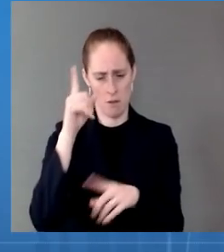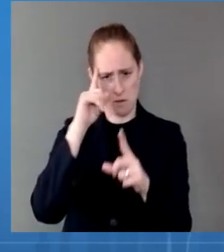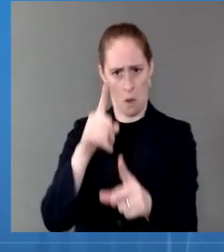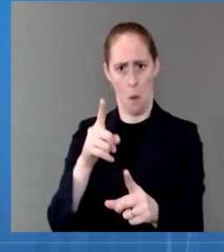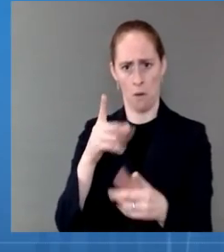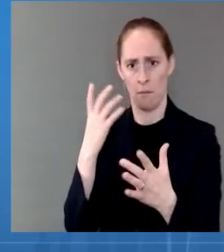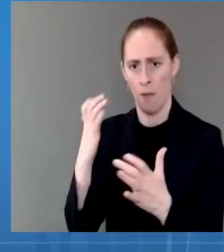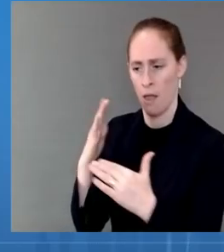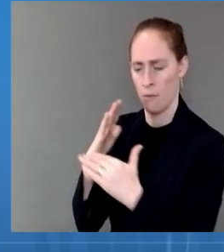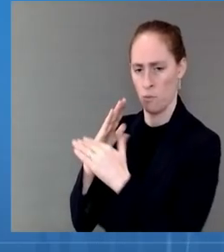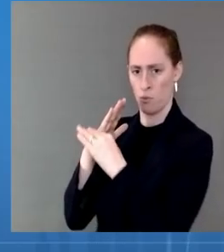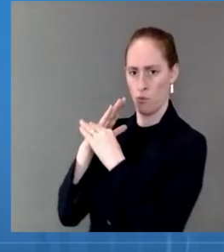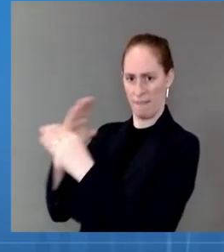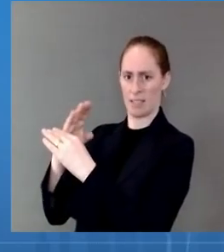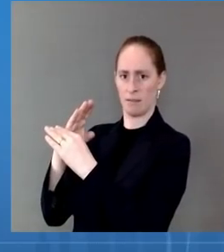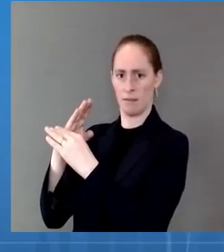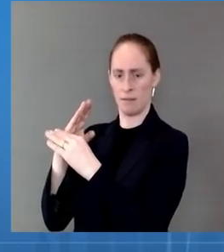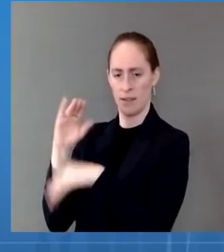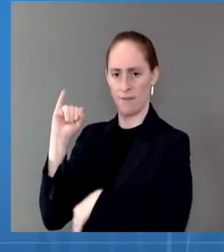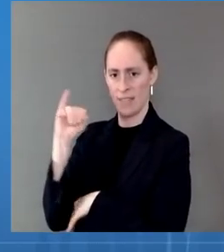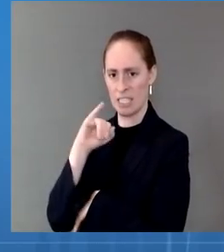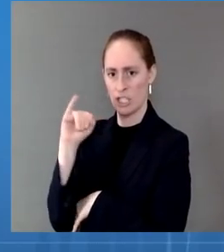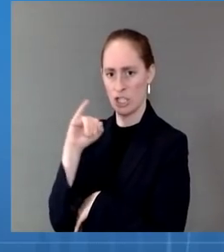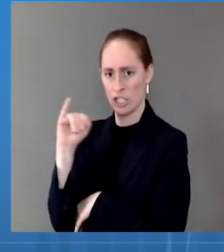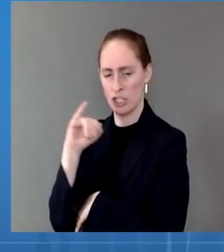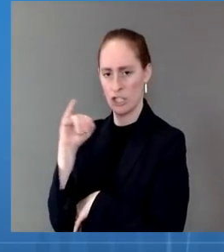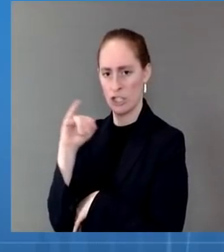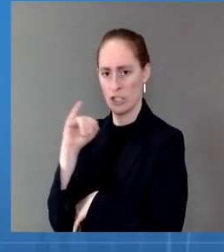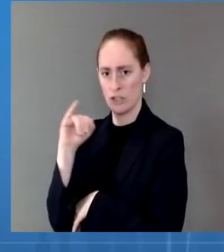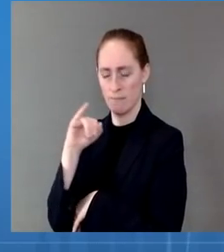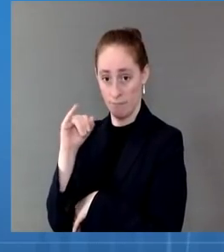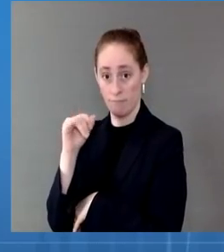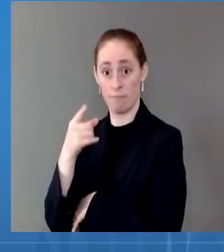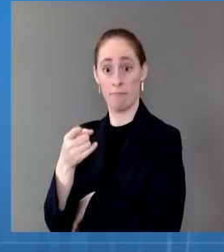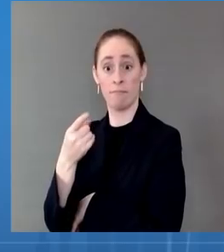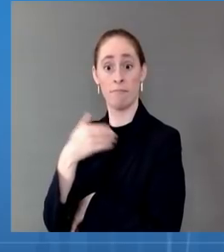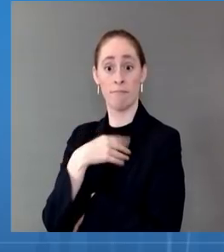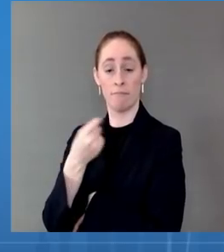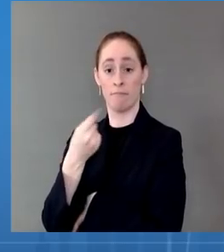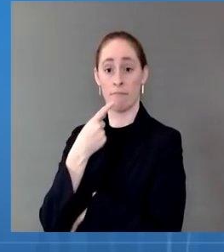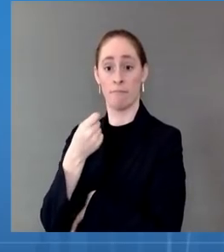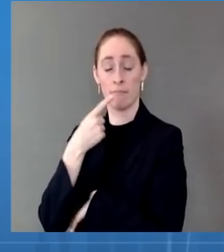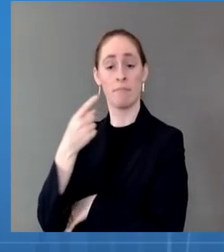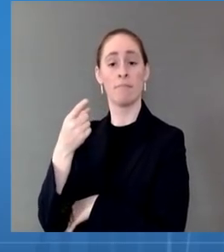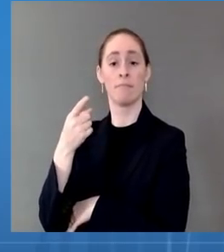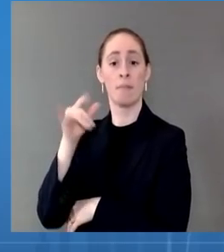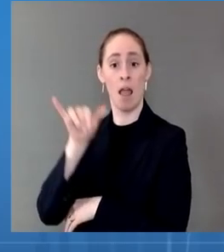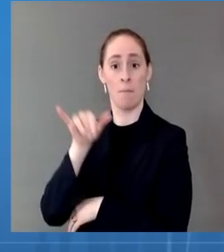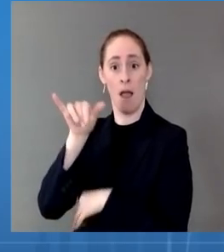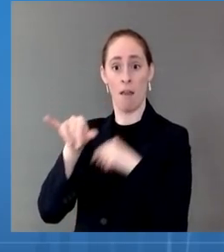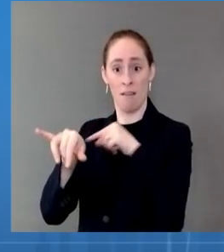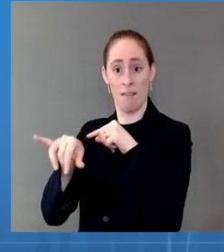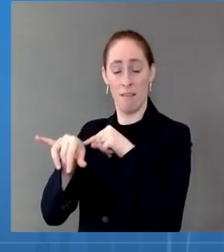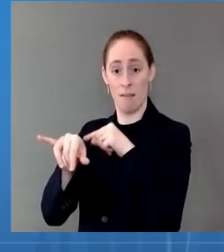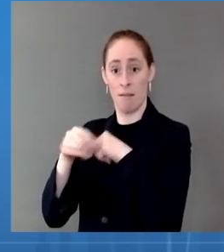that is not intended to be a substitute for a vaccine,